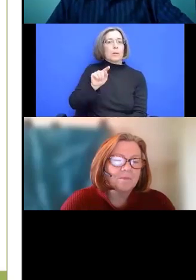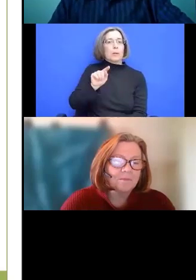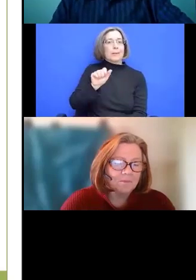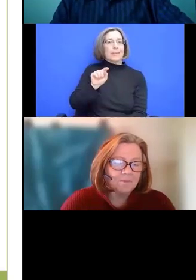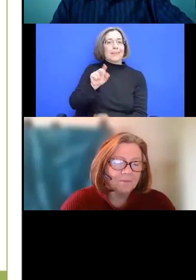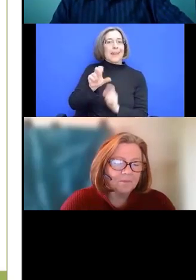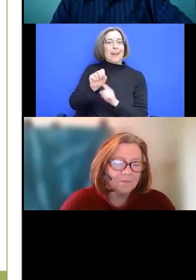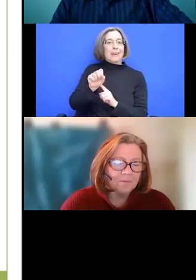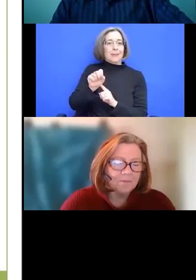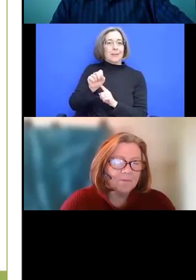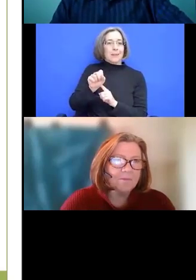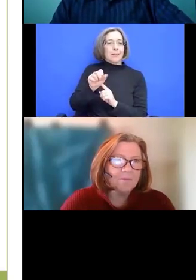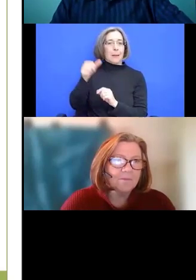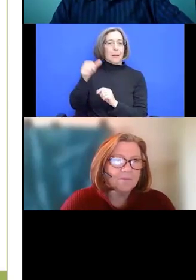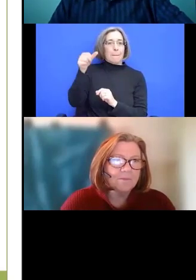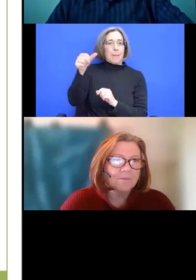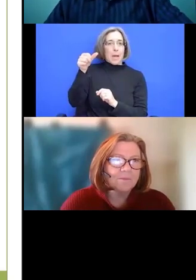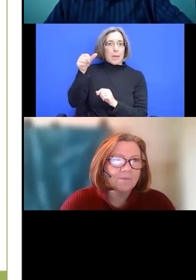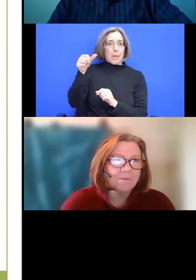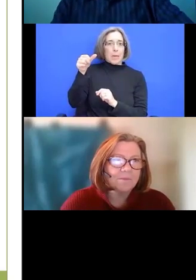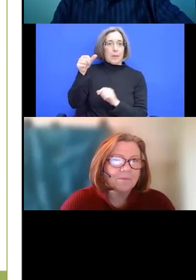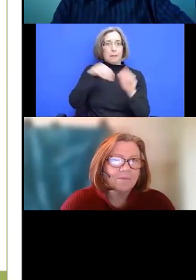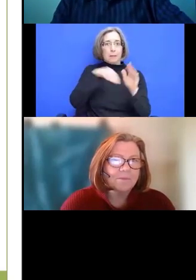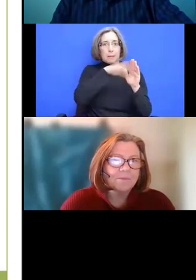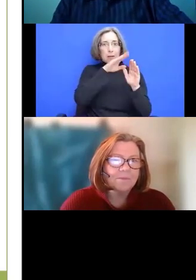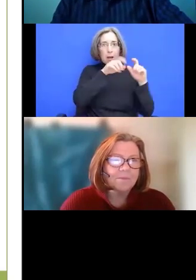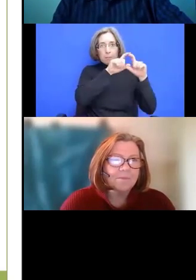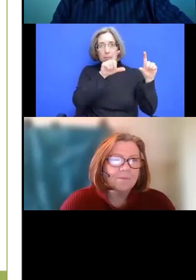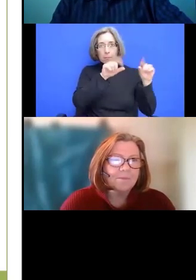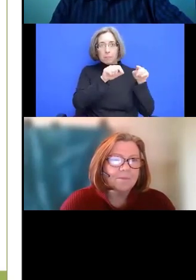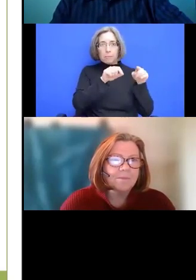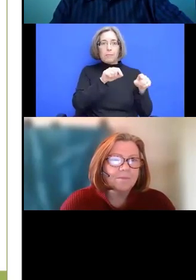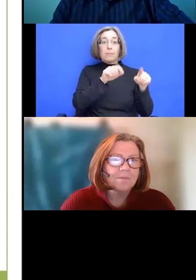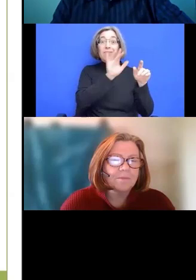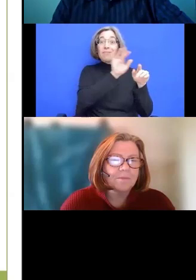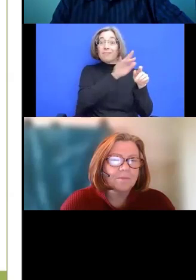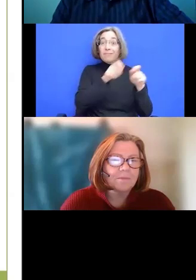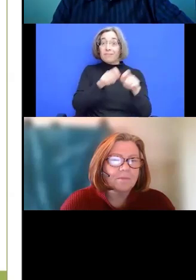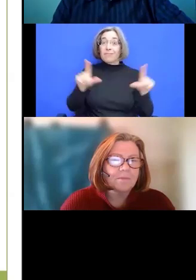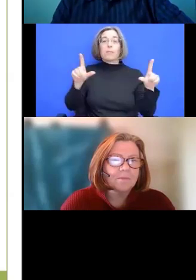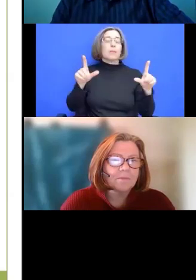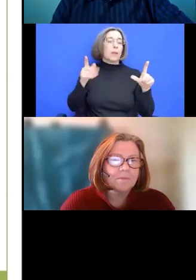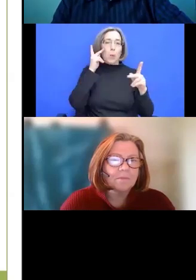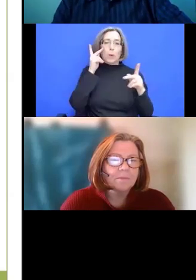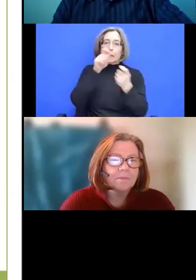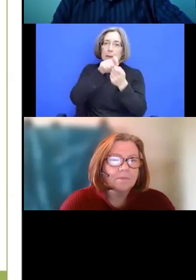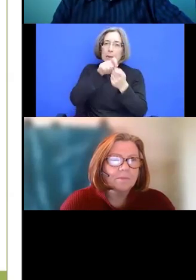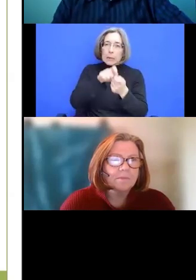And that gets you into all the details of both your applications and your awards.